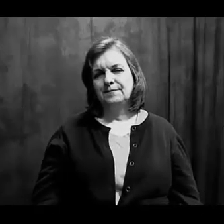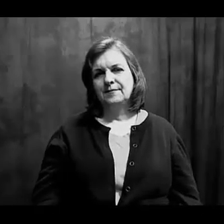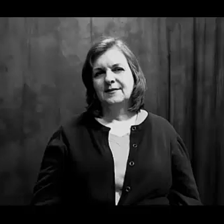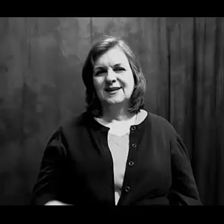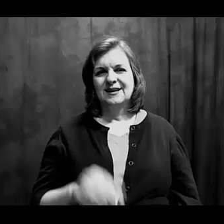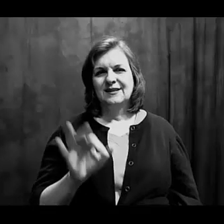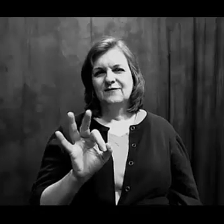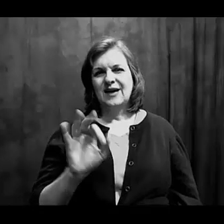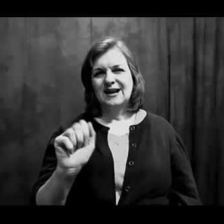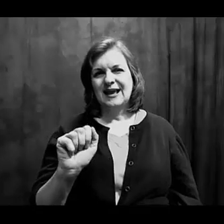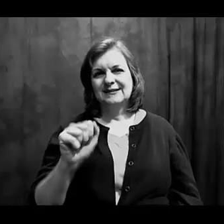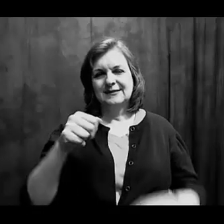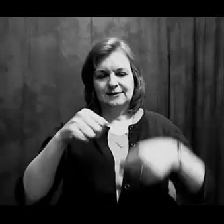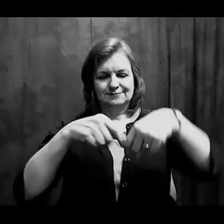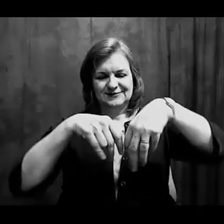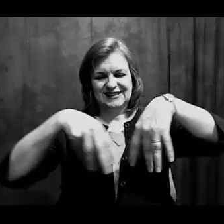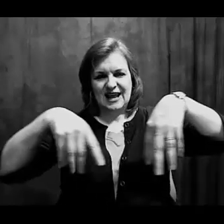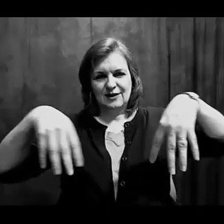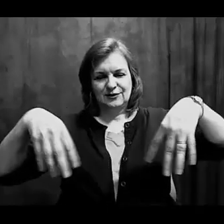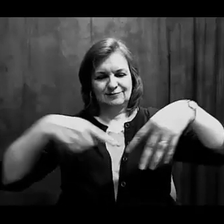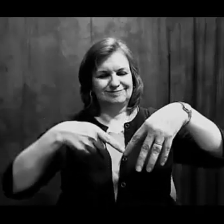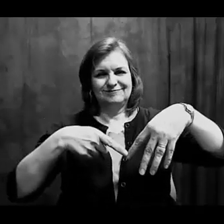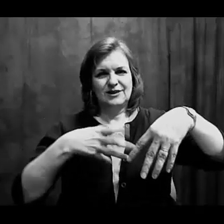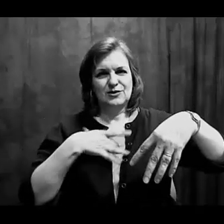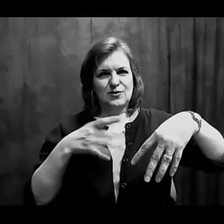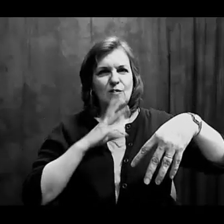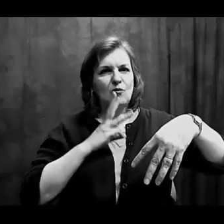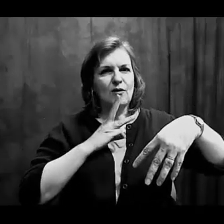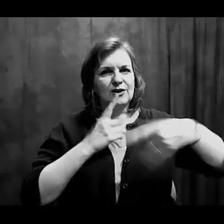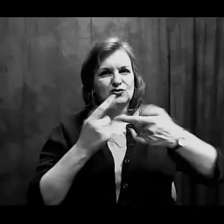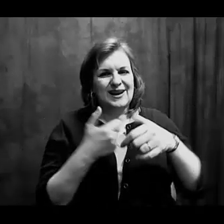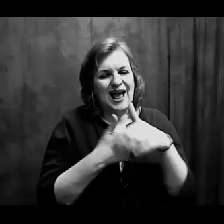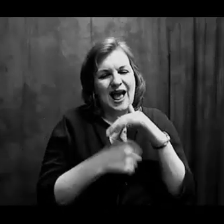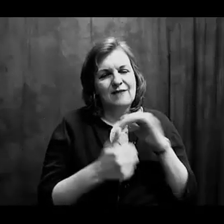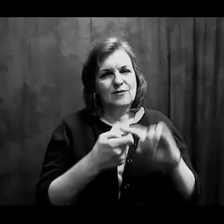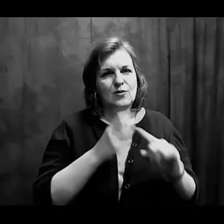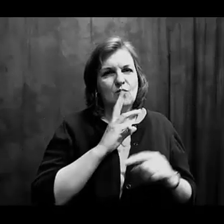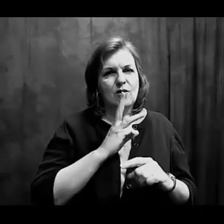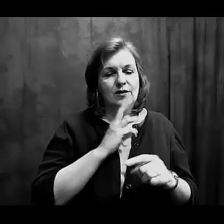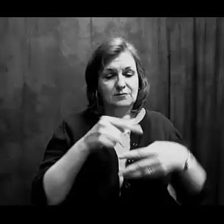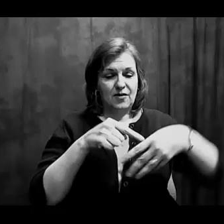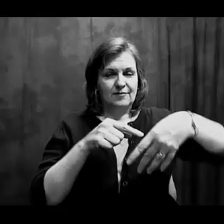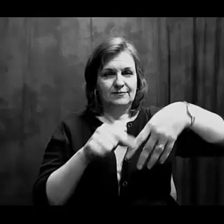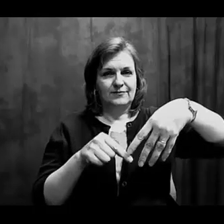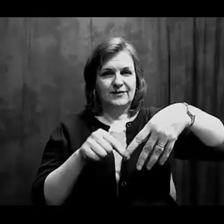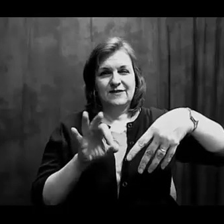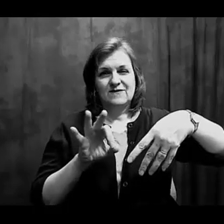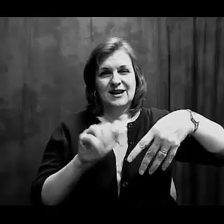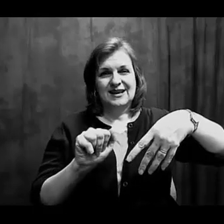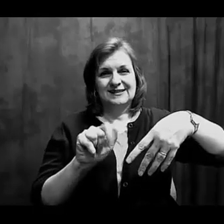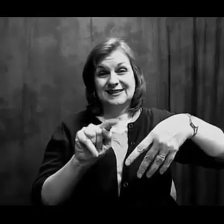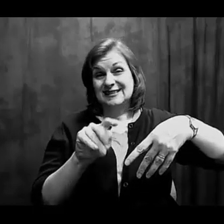the fatty acid tails are trying to hide from the water they are hydrophobic right